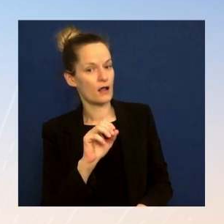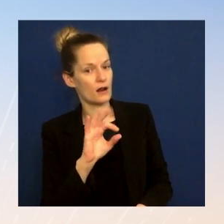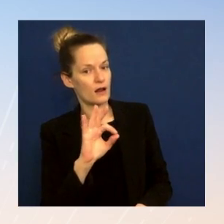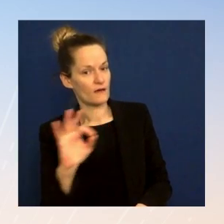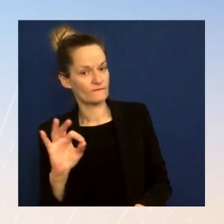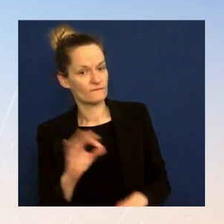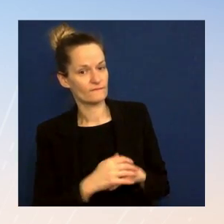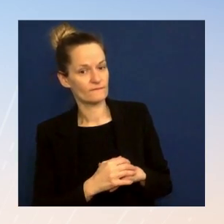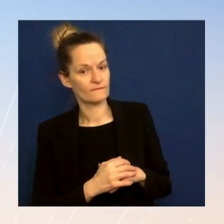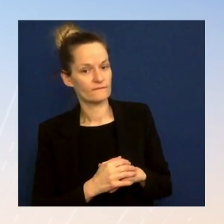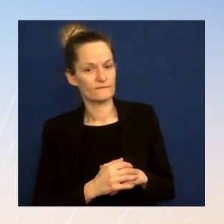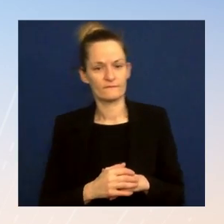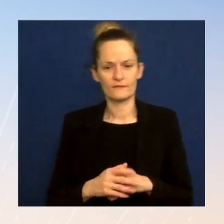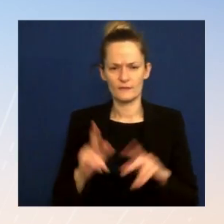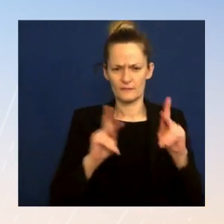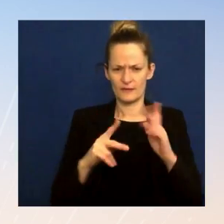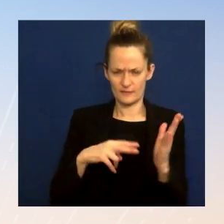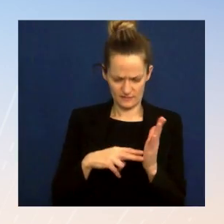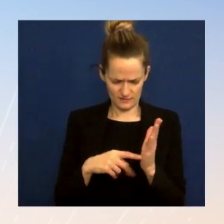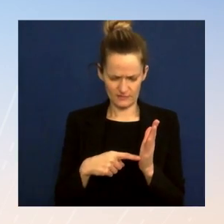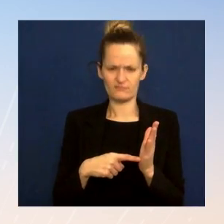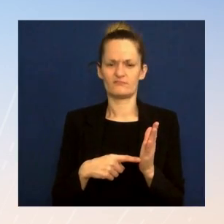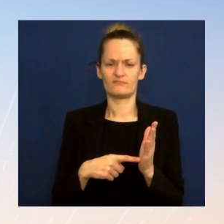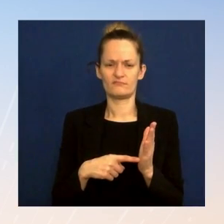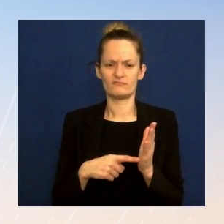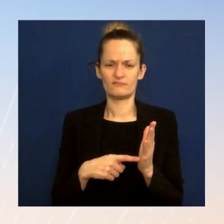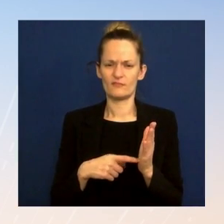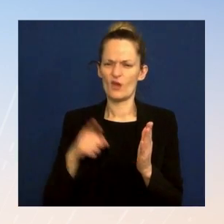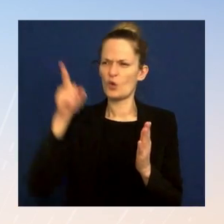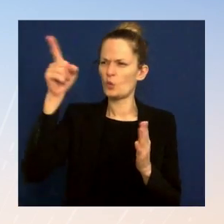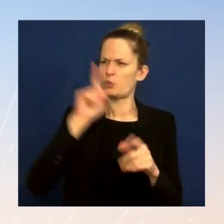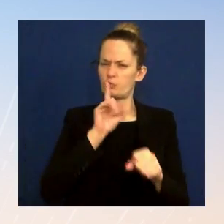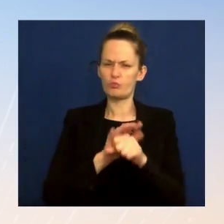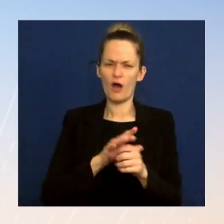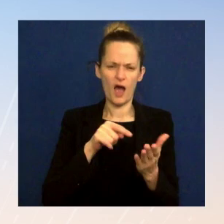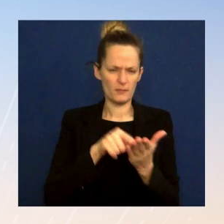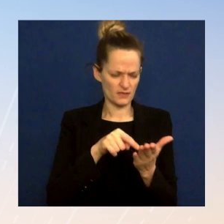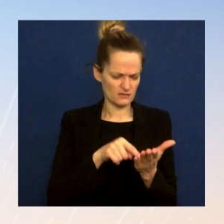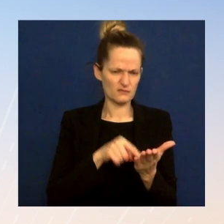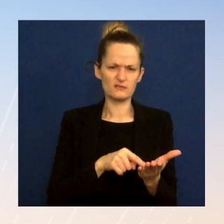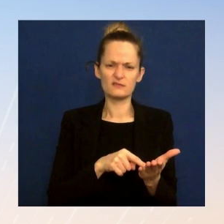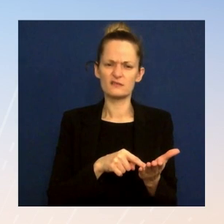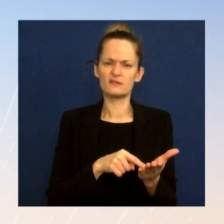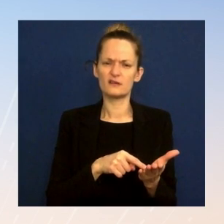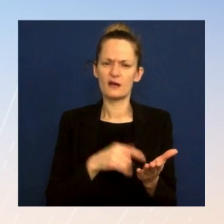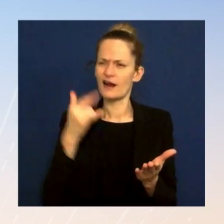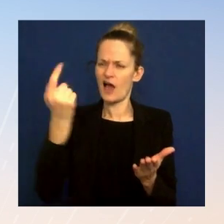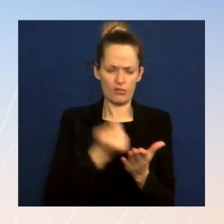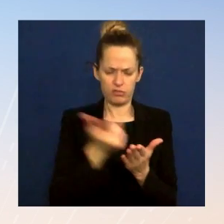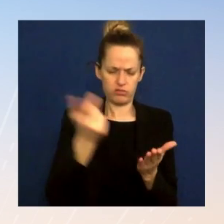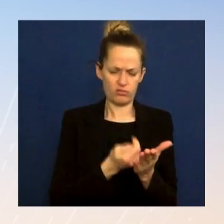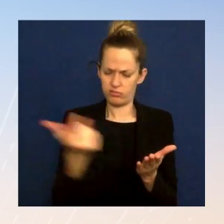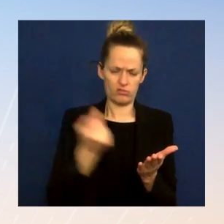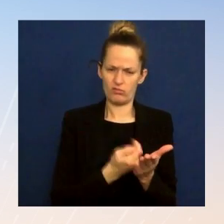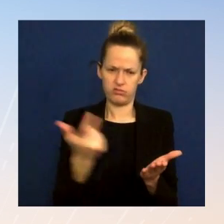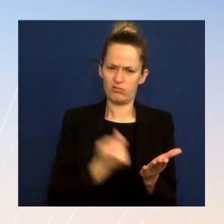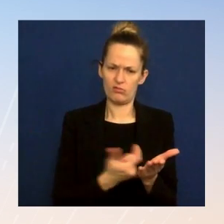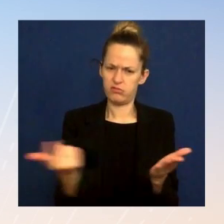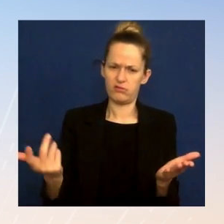they were promised would come from Democrats in this administration, in this Build Back Better Agenda? Ms. Psaki: First, we would say we are going to get those things done. The Press: You're going get -- Ms. Psaki: Second, we -- The Press: paid medical leave and community college?